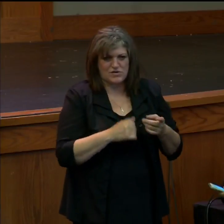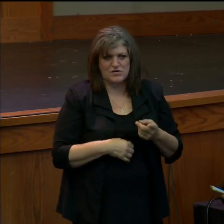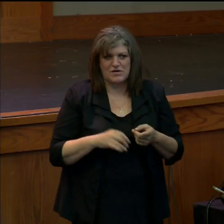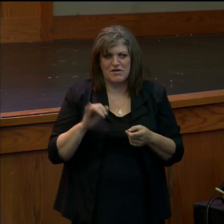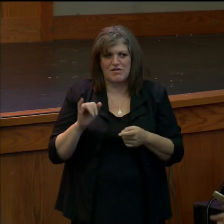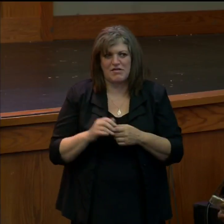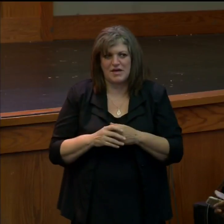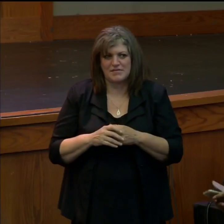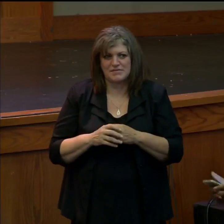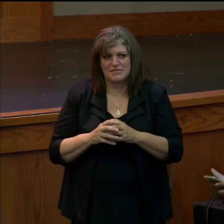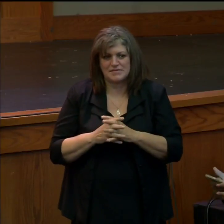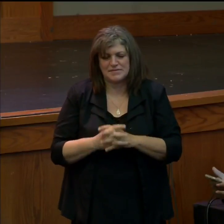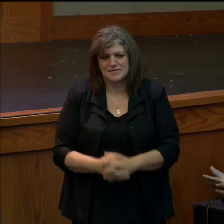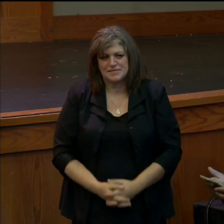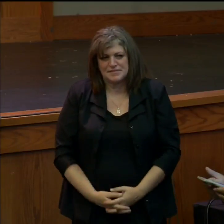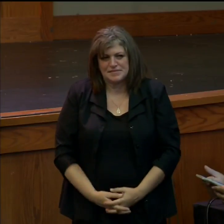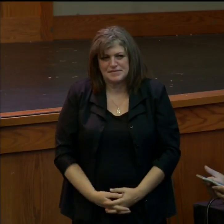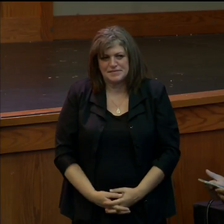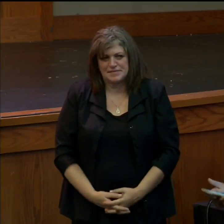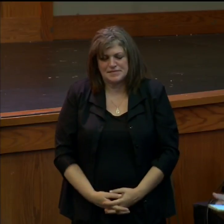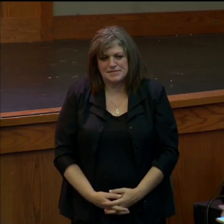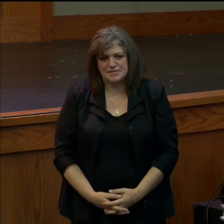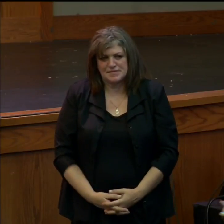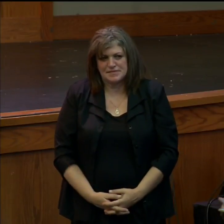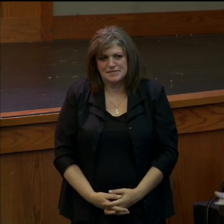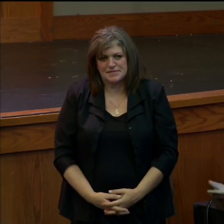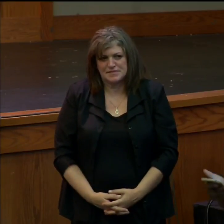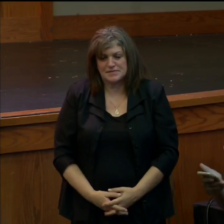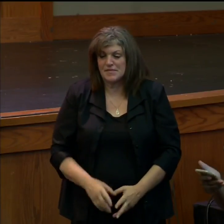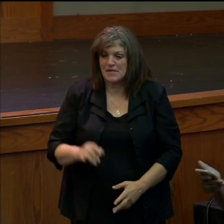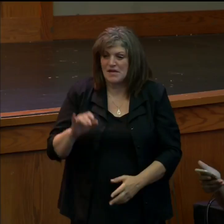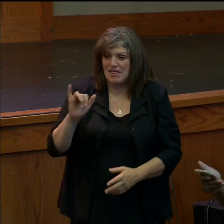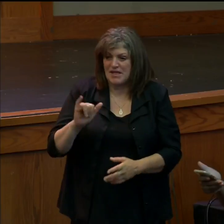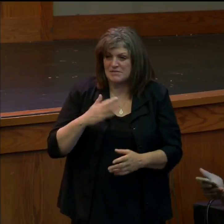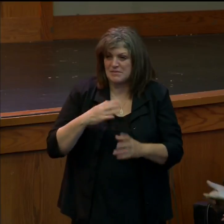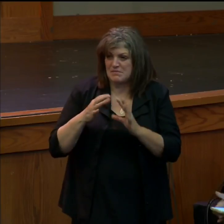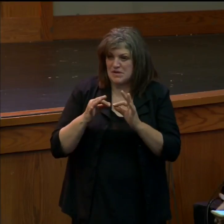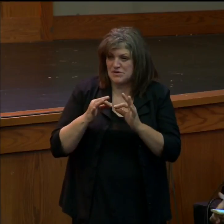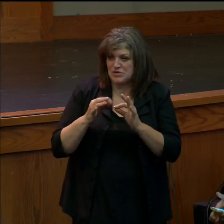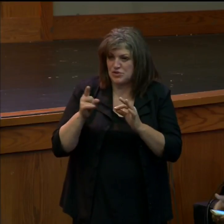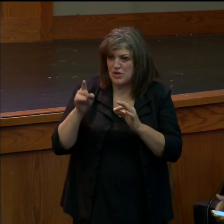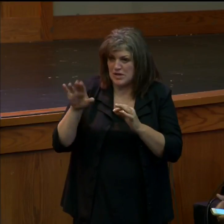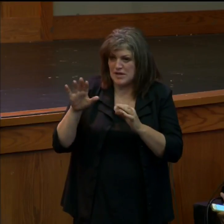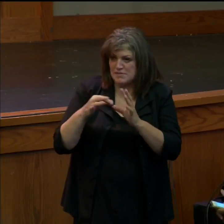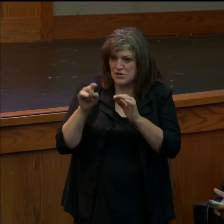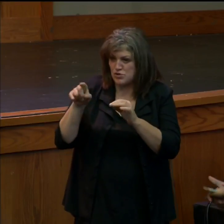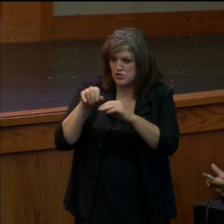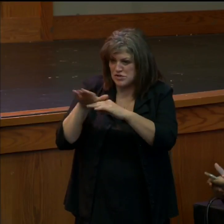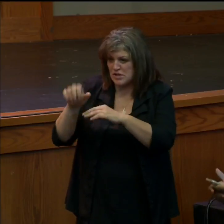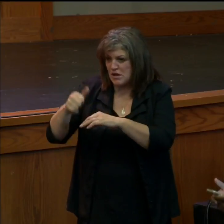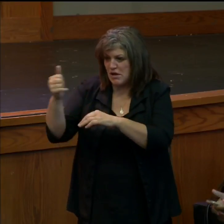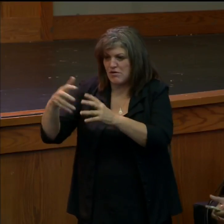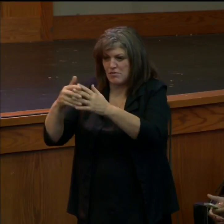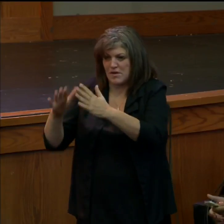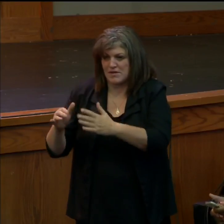SO THAT'S THE MESSAGE. SO THAT'S THE MESSAGE THAT YOU SHOULD BE SENDING TO OTHER AMERICANS AND THAT IS ALL I HAVE TO SAY.